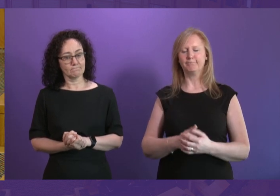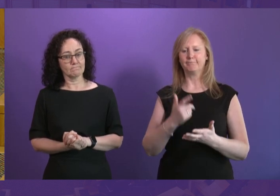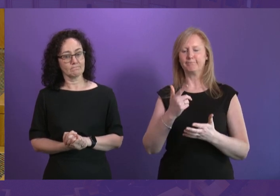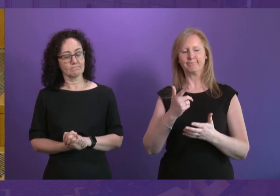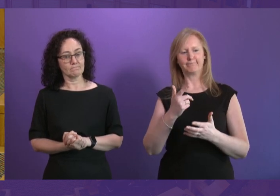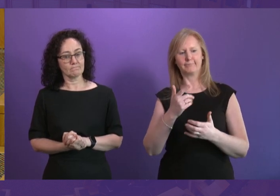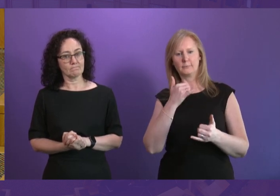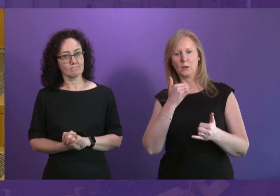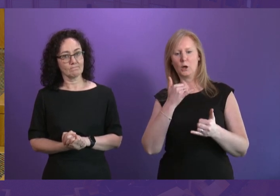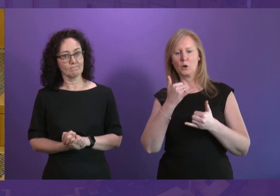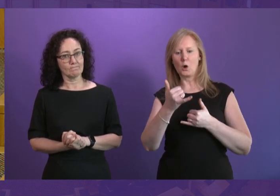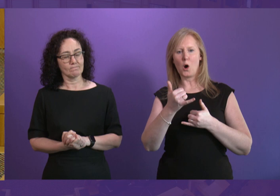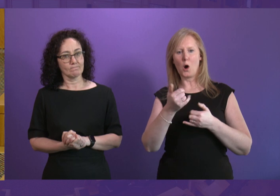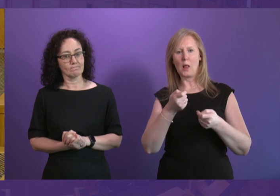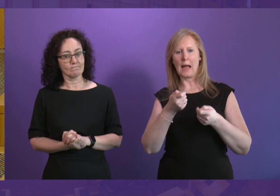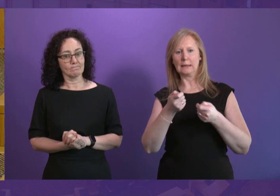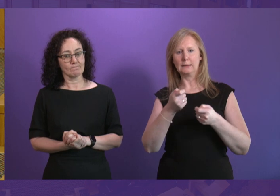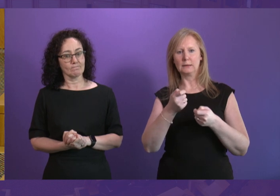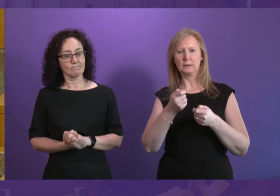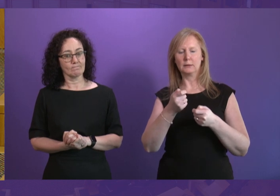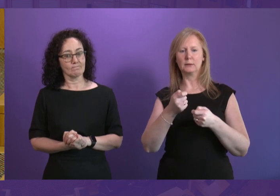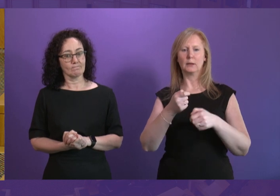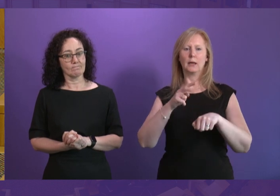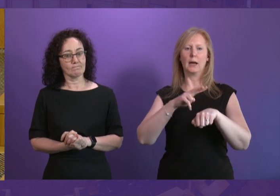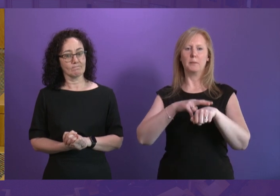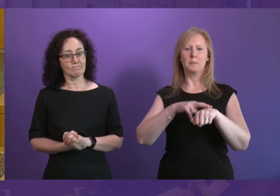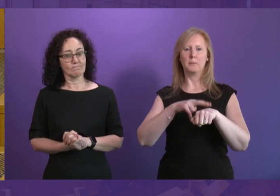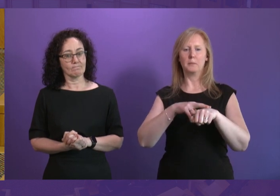Bilston Glen police service centre is one of the lessons that should be learned from